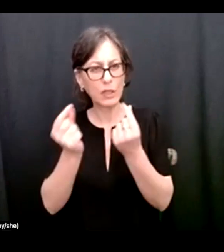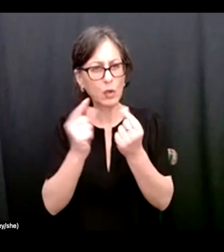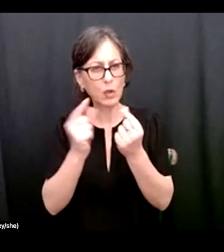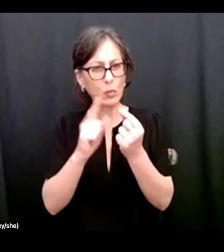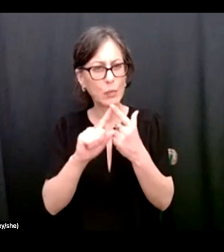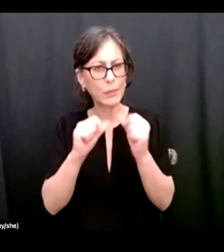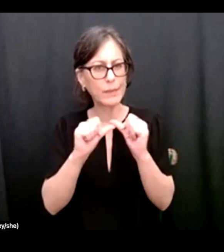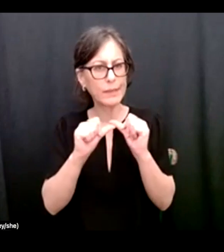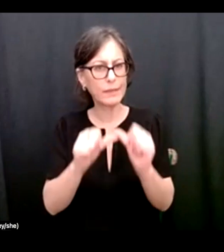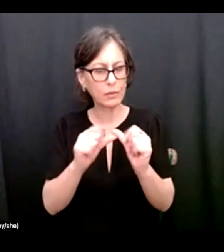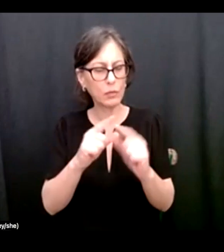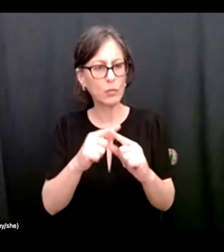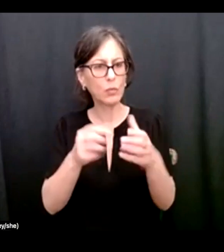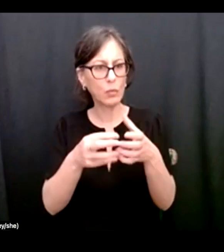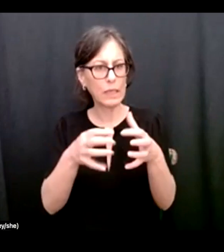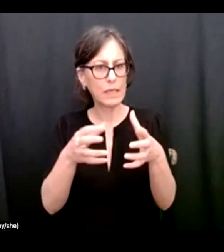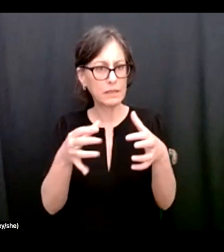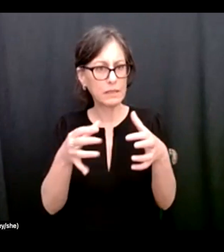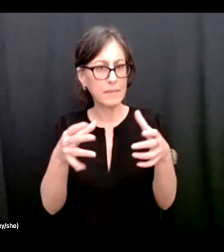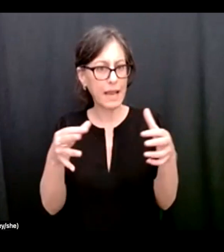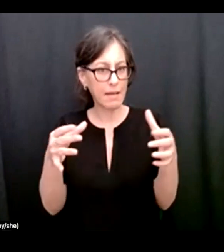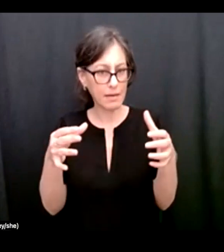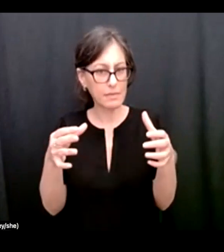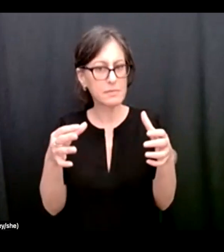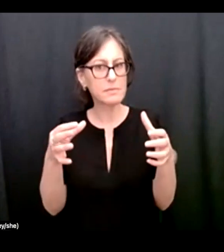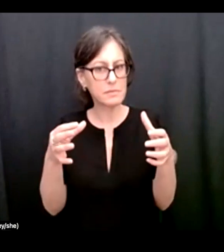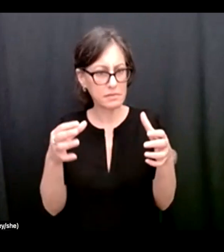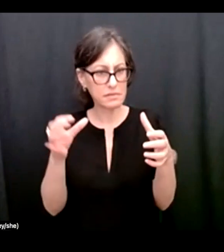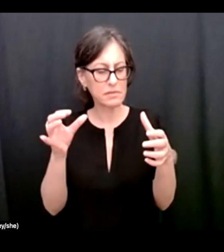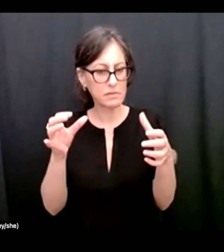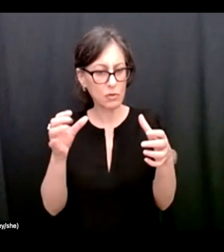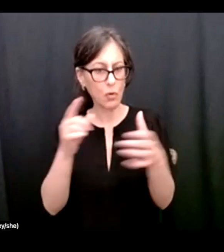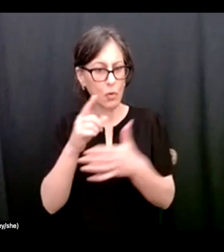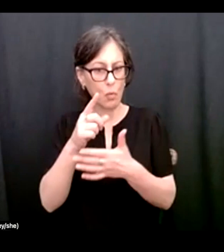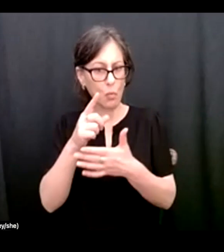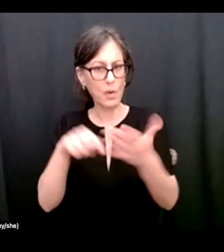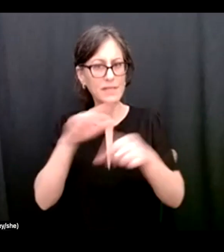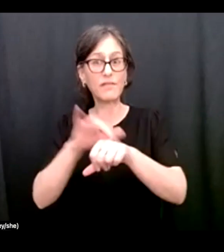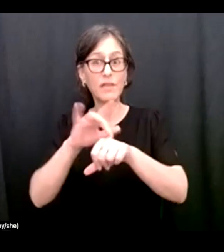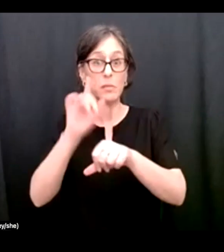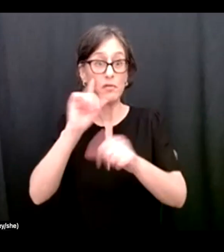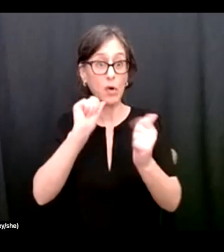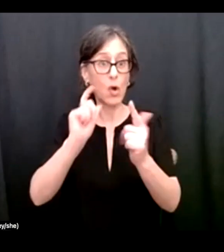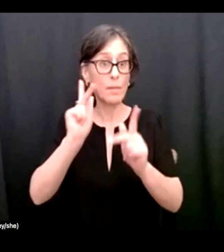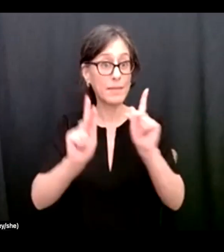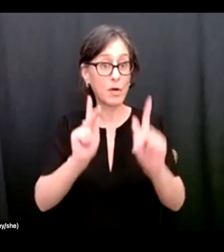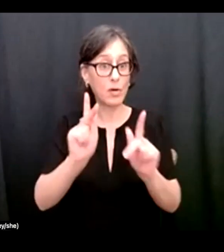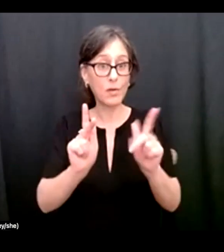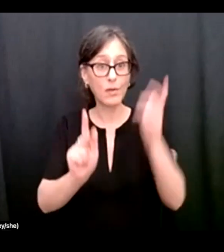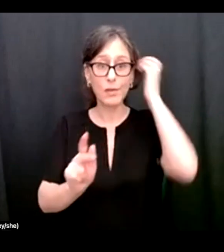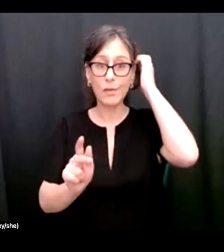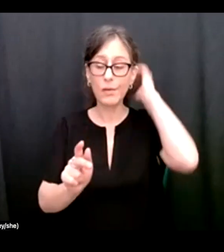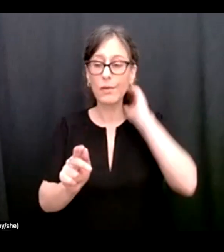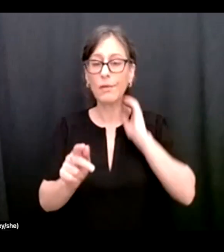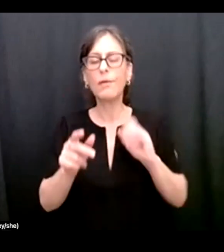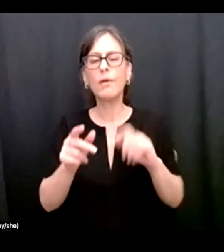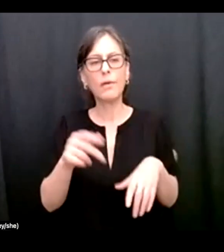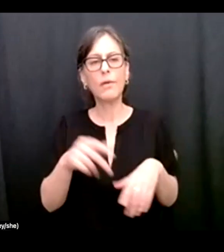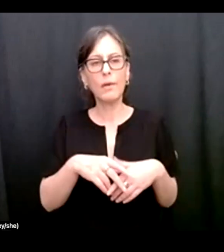to expand the freedoms available to all peoples. And so, and they do this in a way that's not,